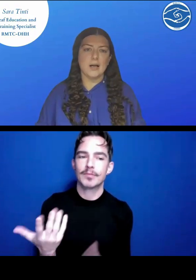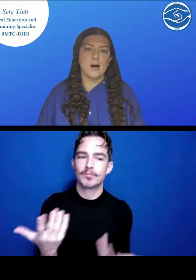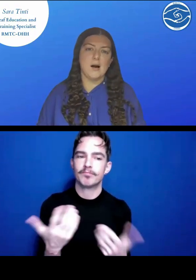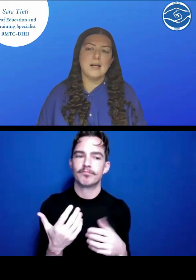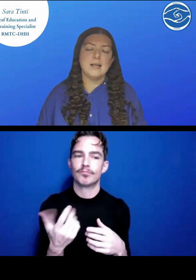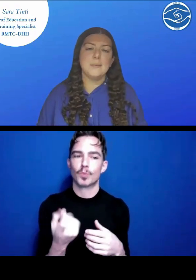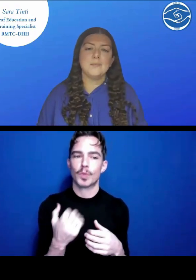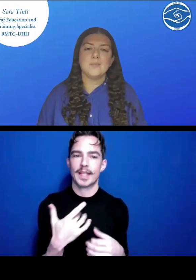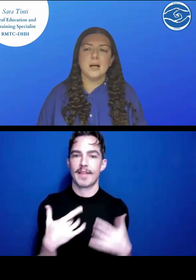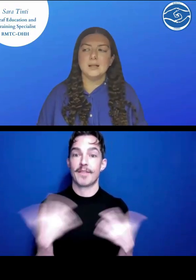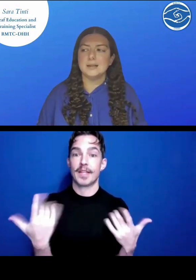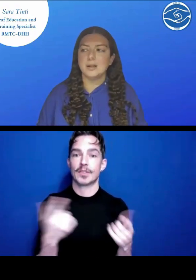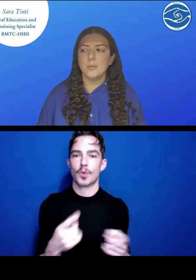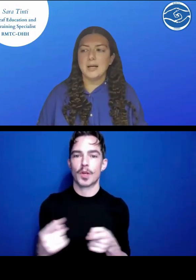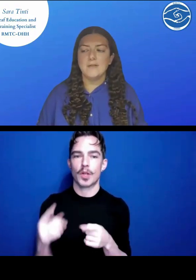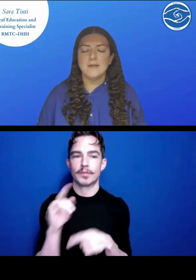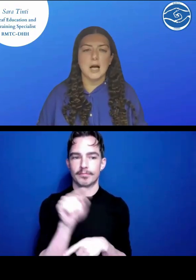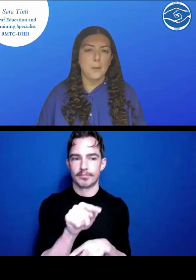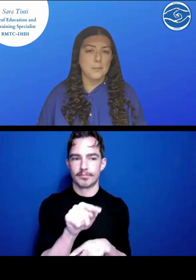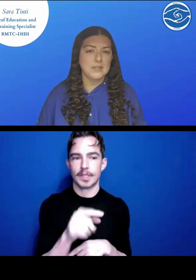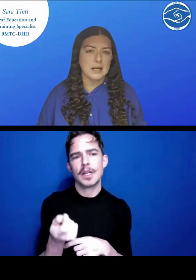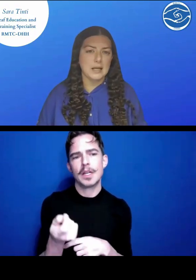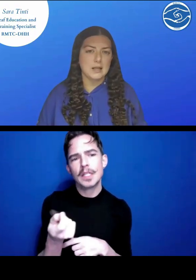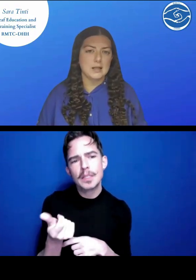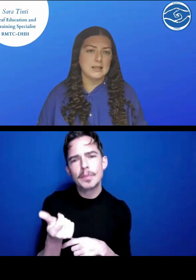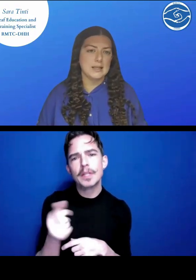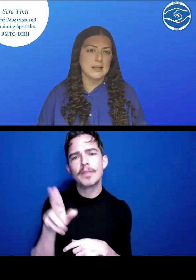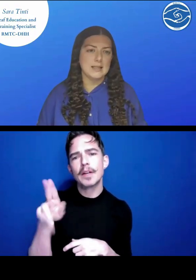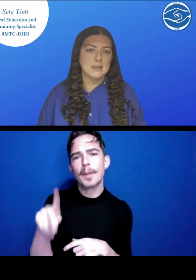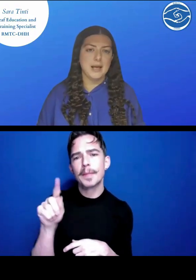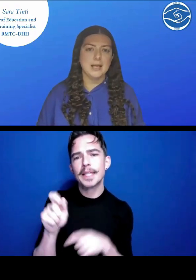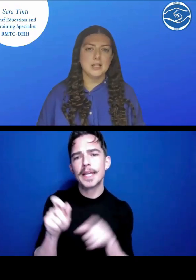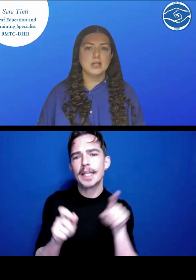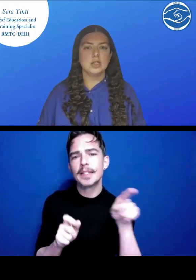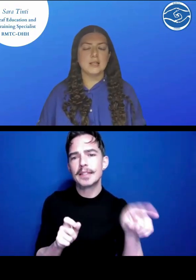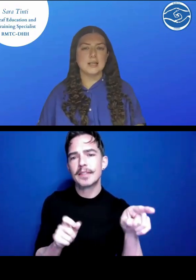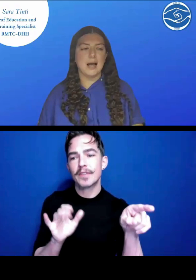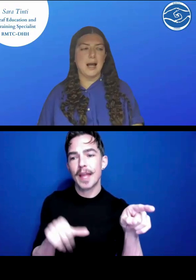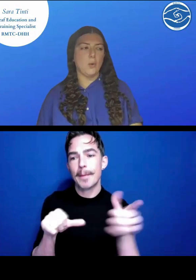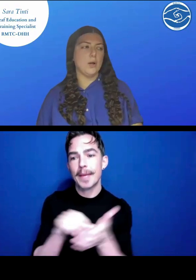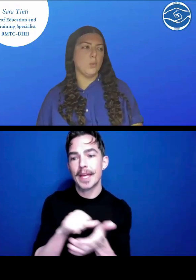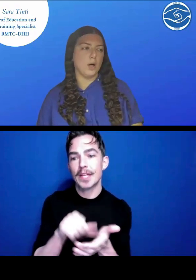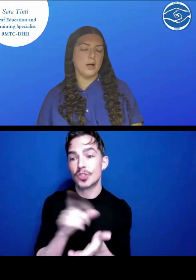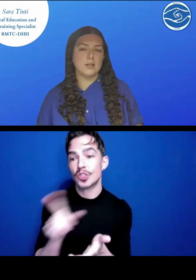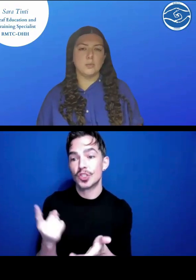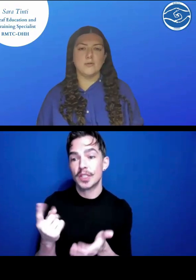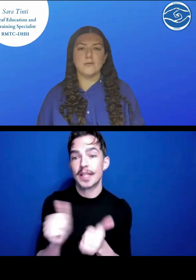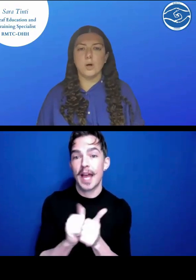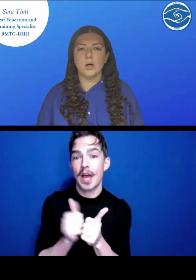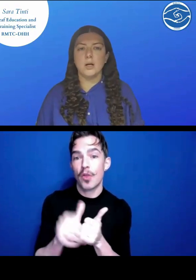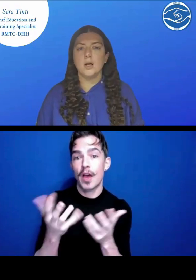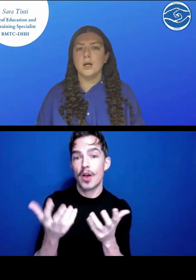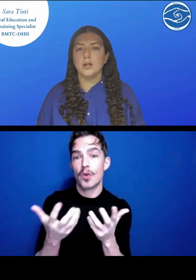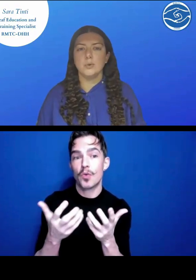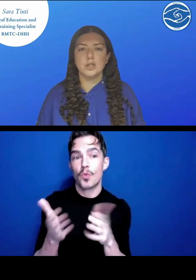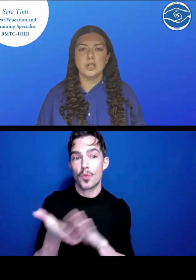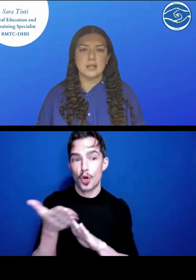got going on. A little bit of an update to this page is just how it works. So before you would